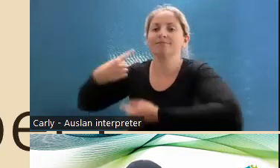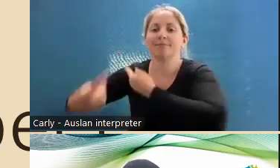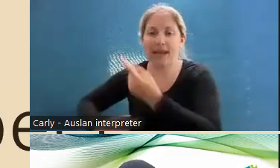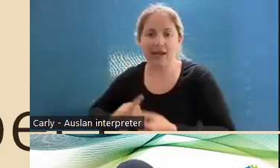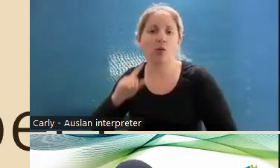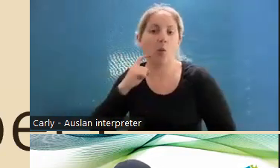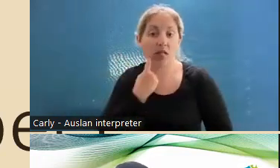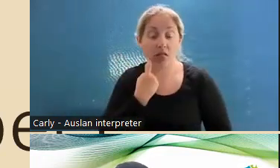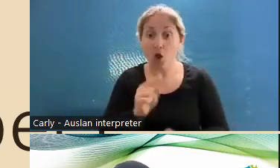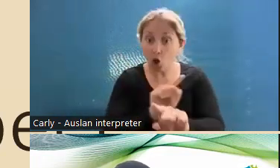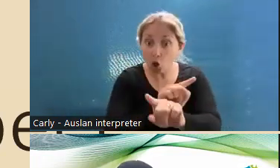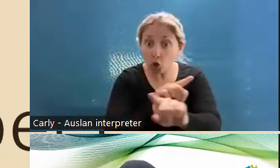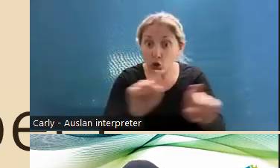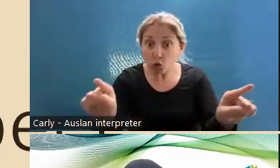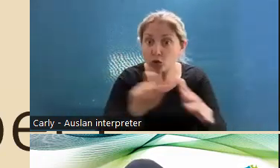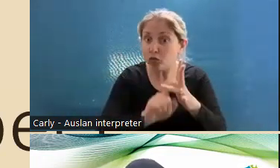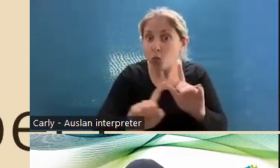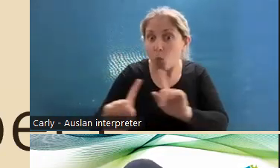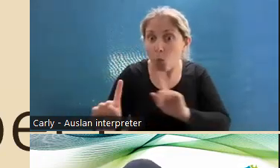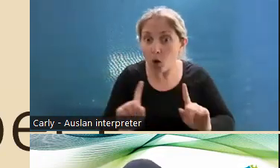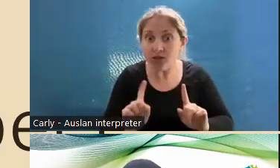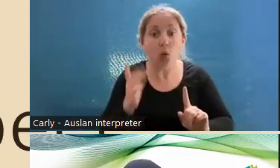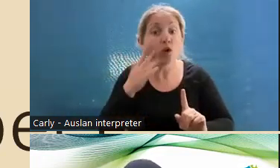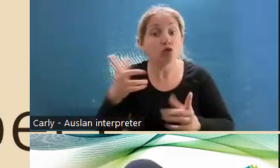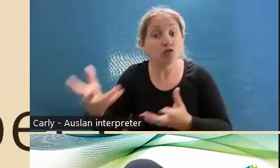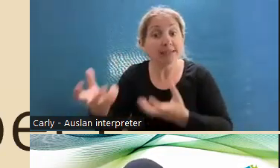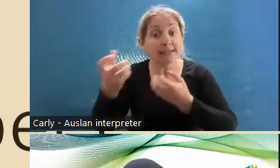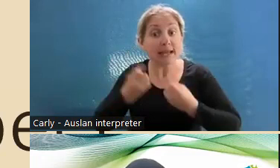What can you do once you have received the Independent Expert’s recommendation?